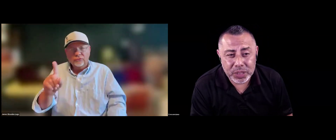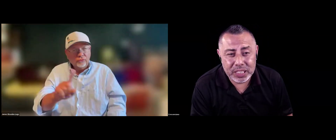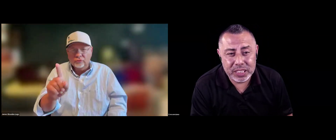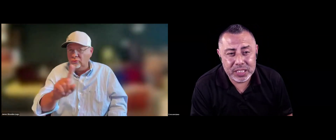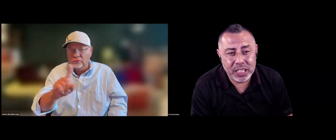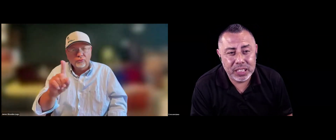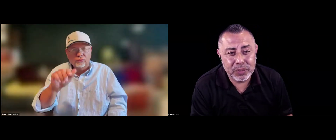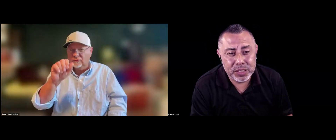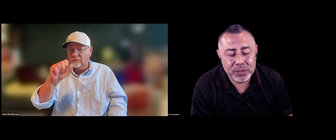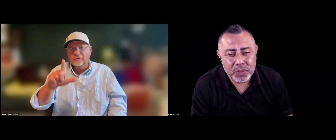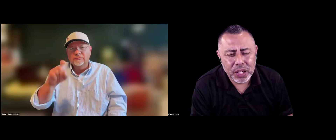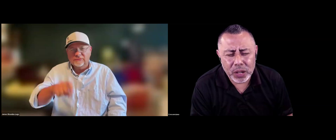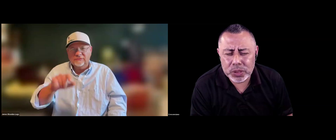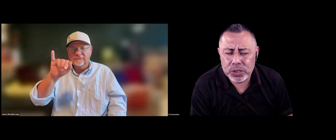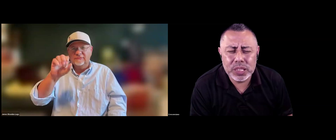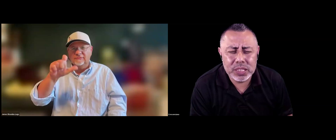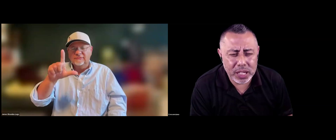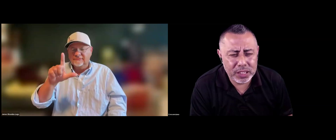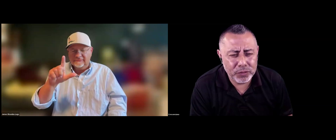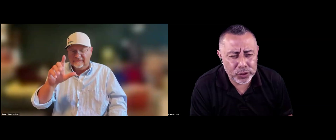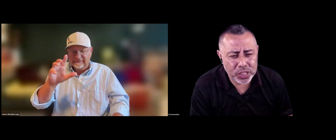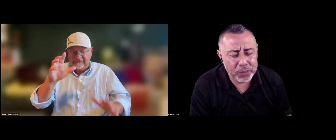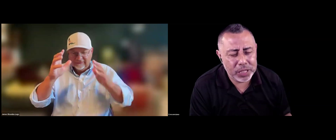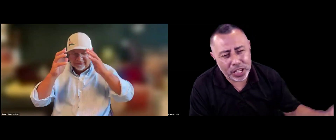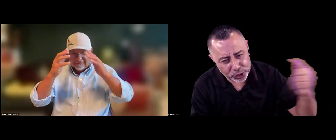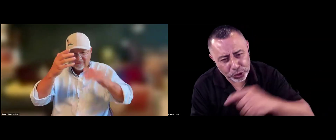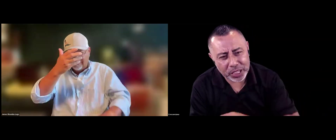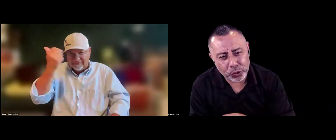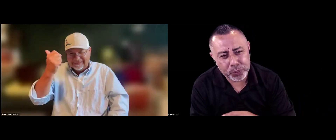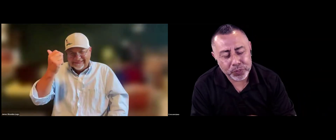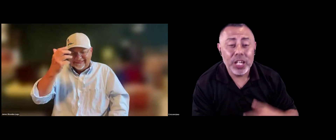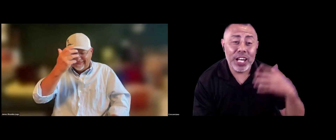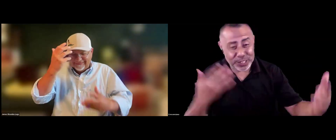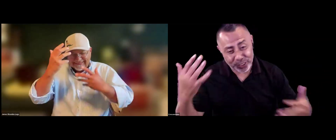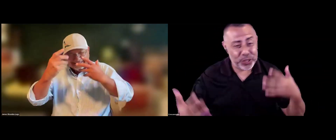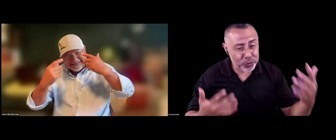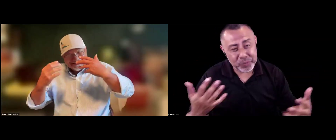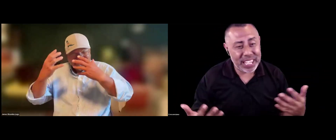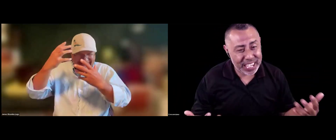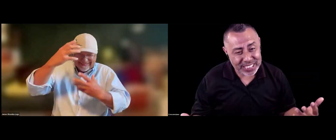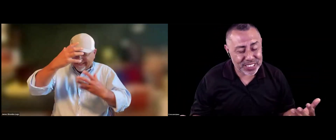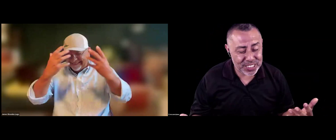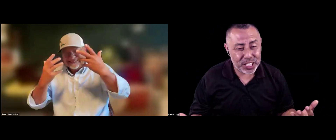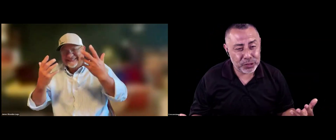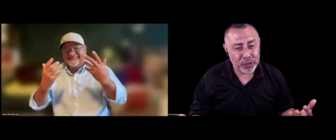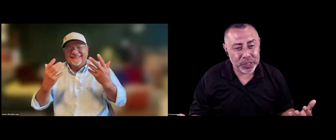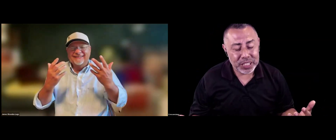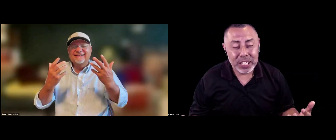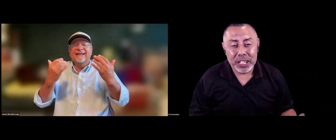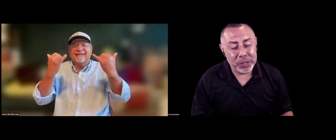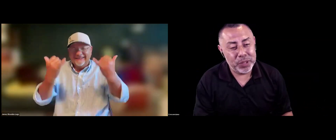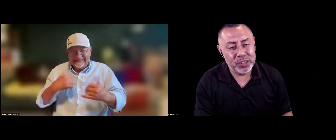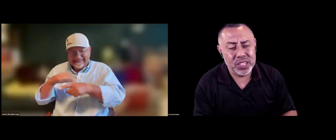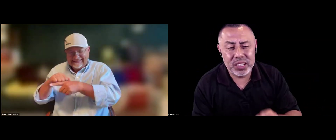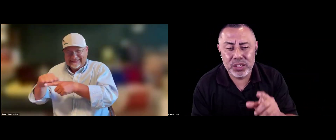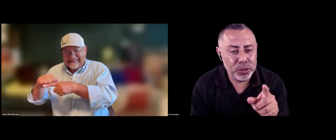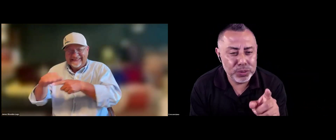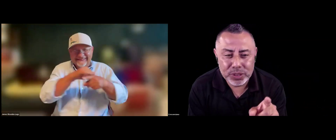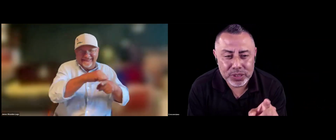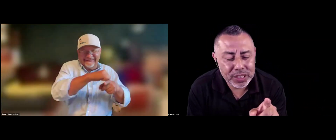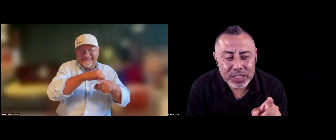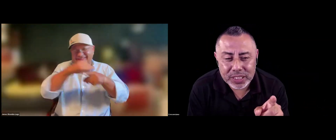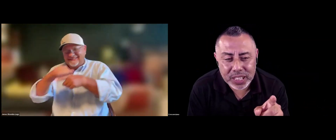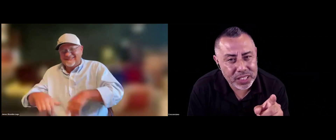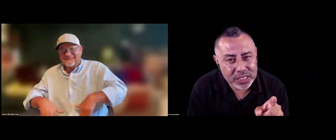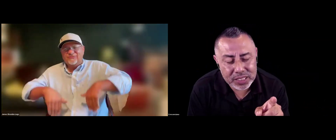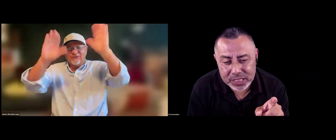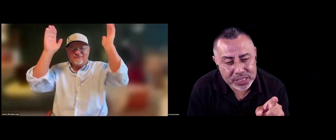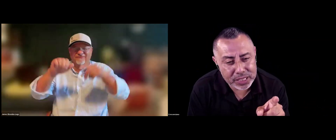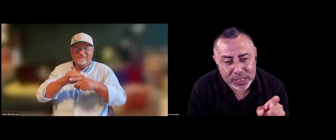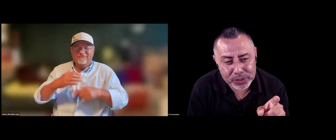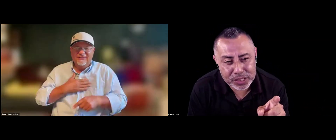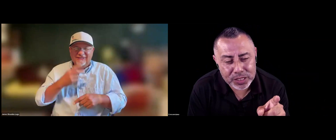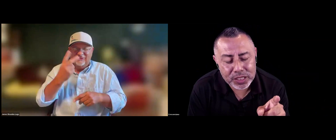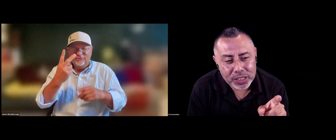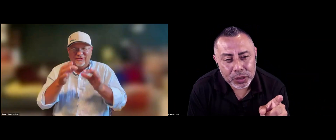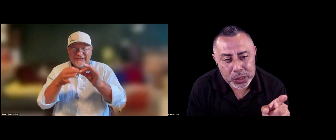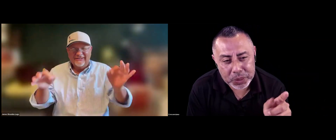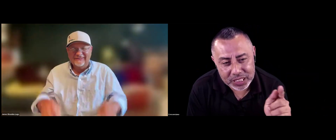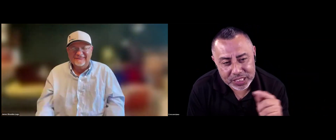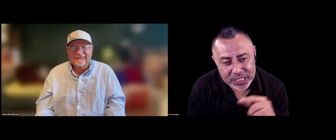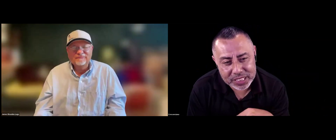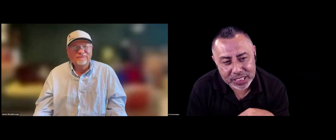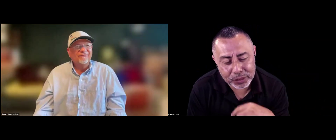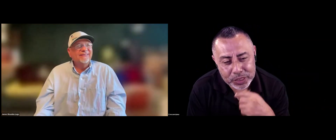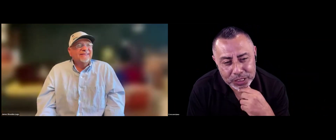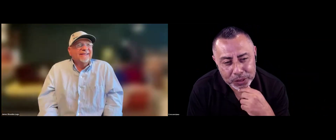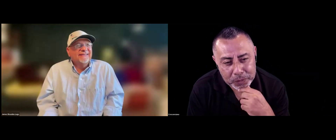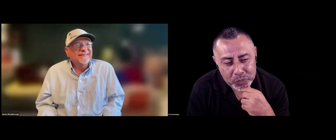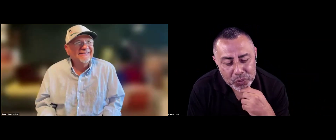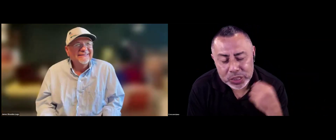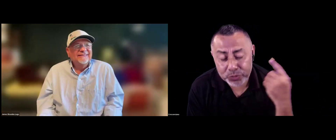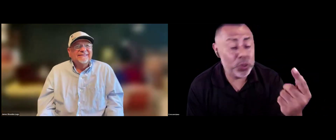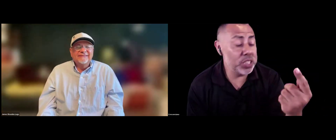My Indian sign language. I was so excited the 1st time I got to go back home. I started moving my hands to talk to everyone and my mother said no.